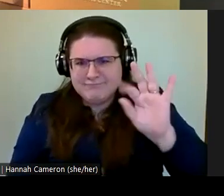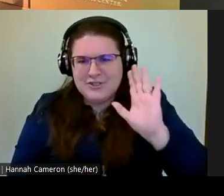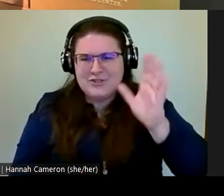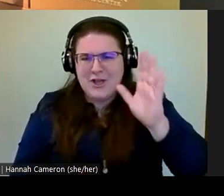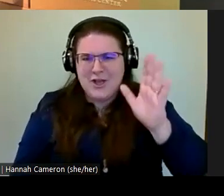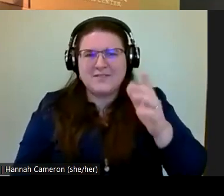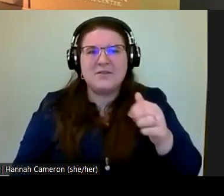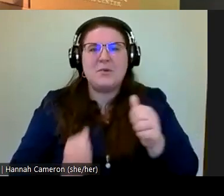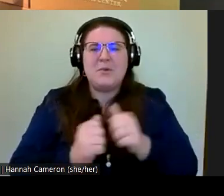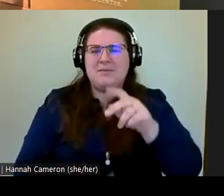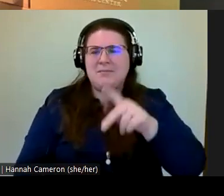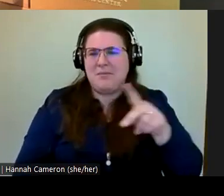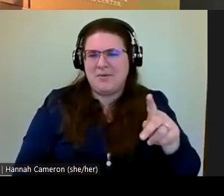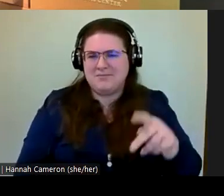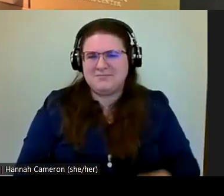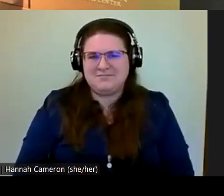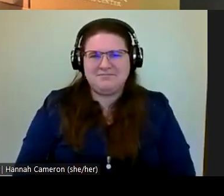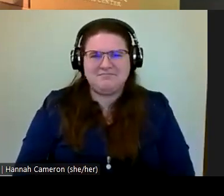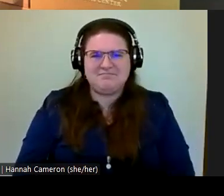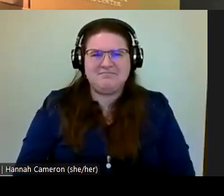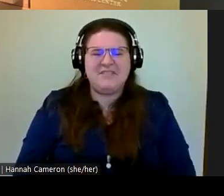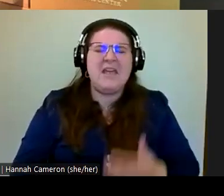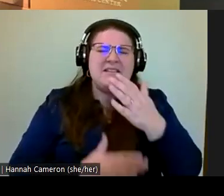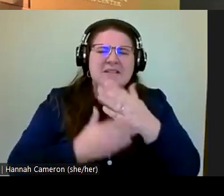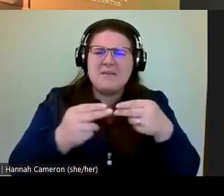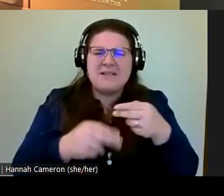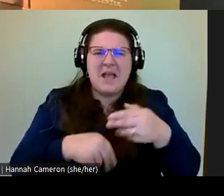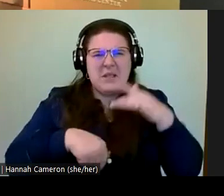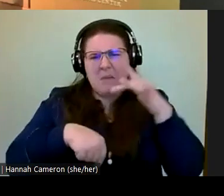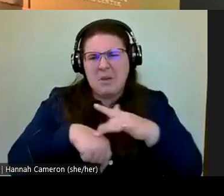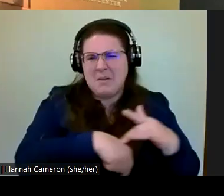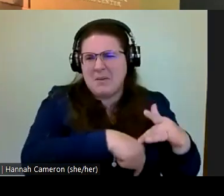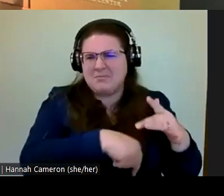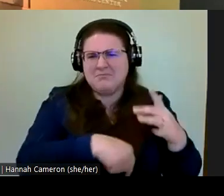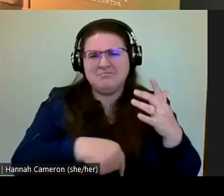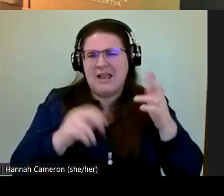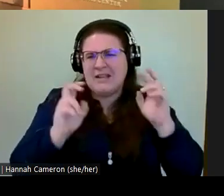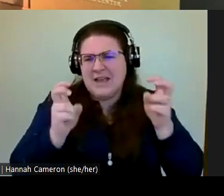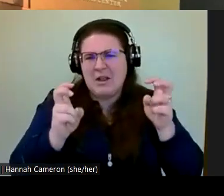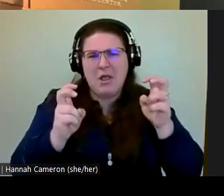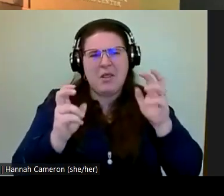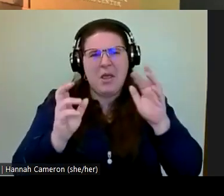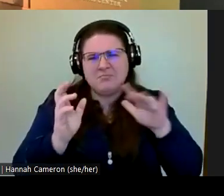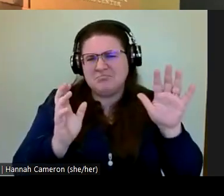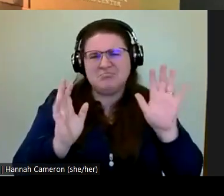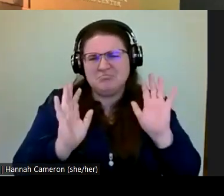of my presentation I'm going to go through really quickly that's our title okay we got some learning